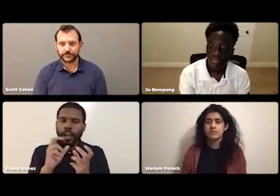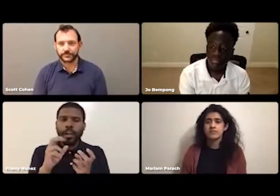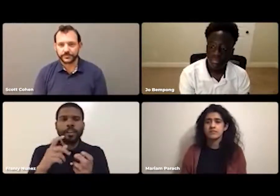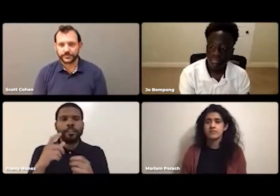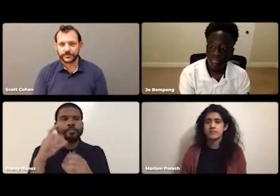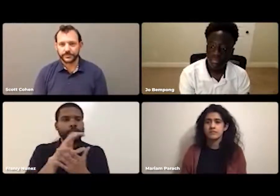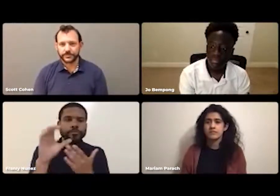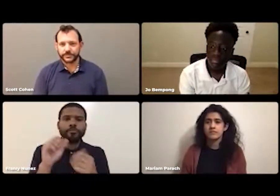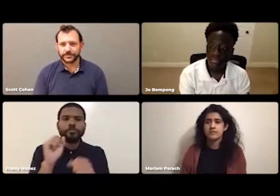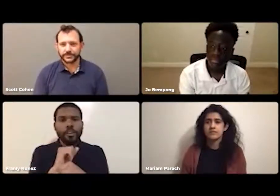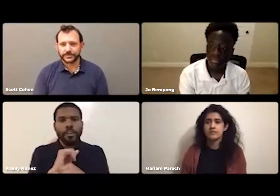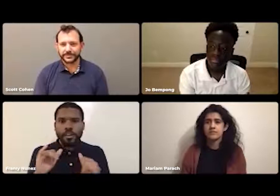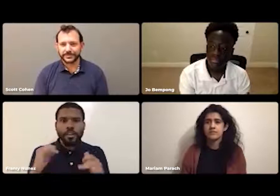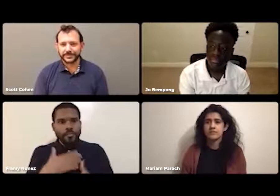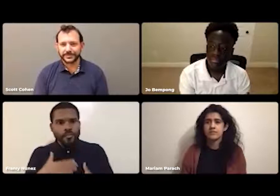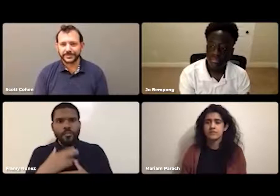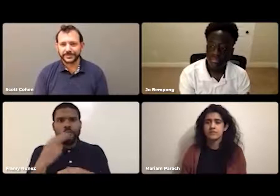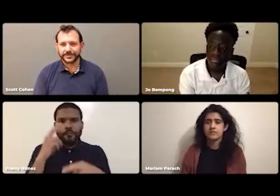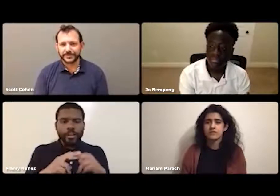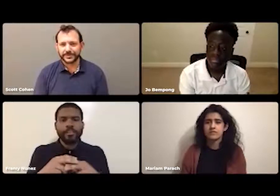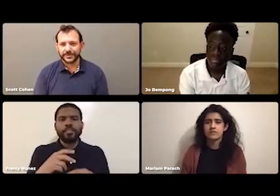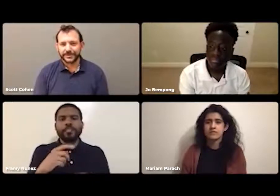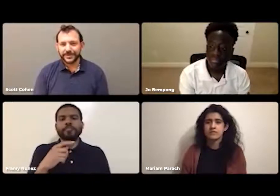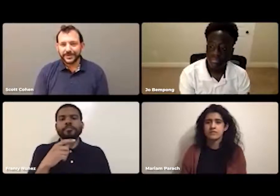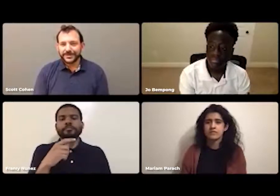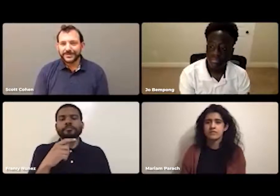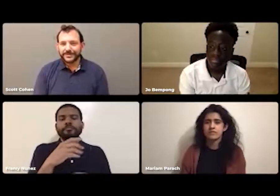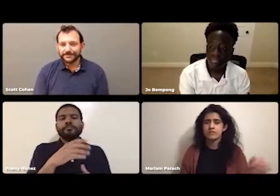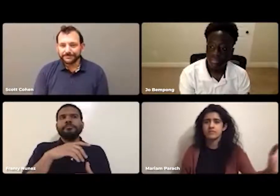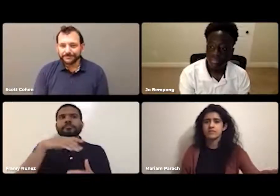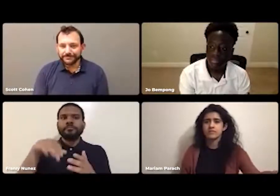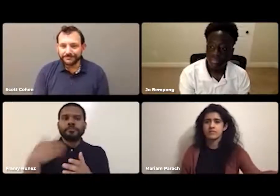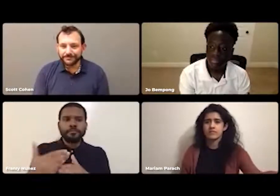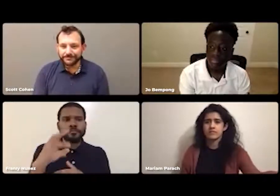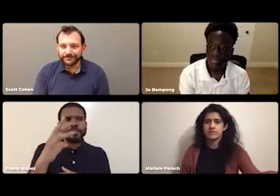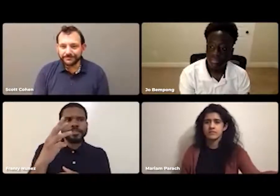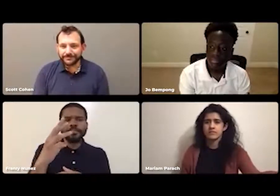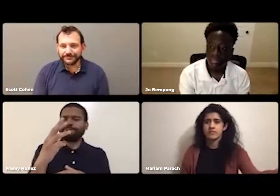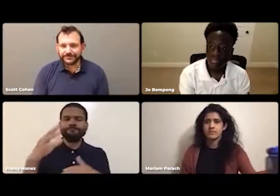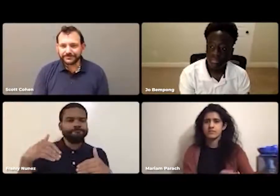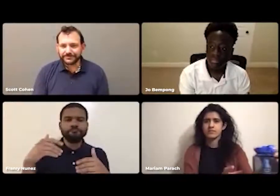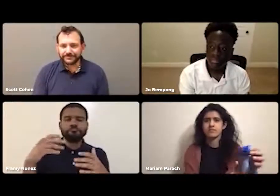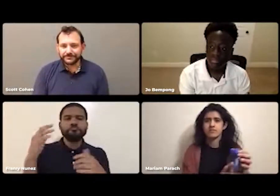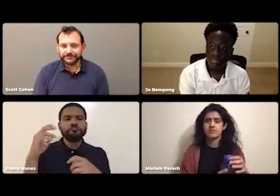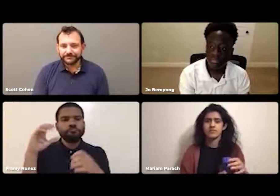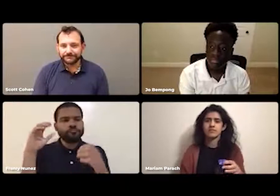My journey began with how I wasn't aware of science on its own. I didn't understand what science was. But in fifth grade, they taught us about the solar system. My jaw dropped. I really enjoyed the activities around that.